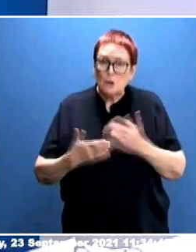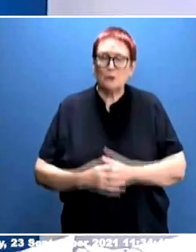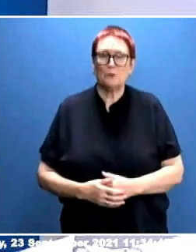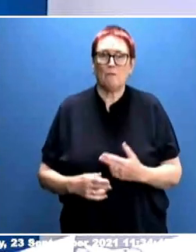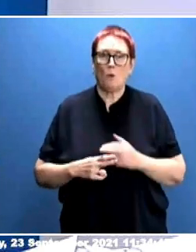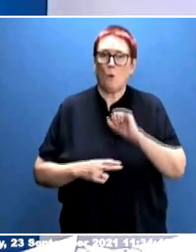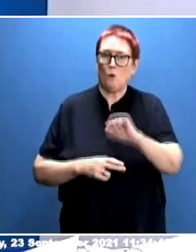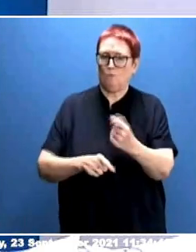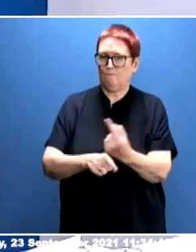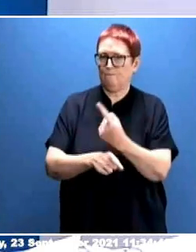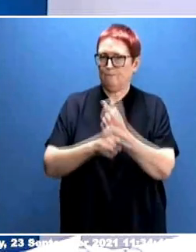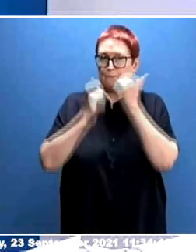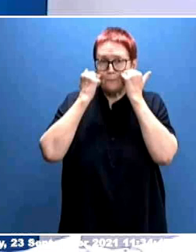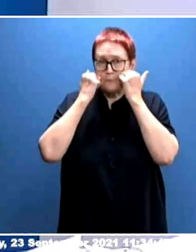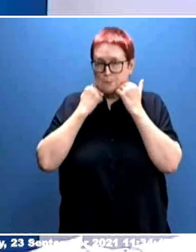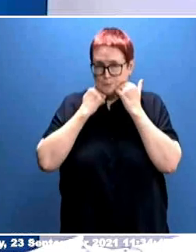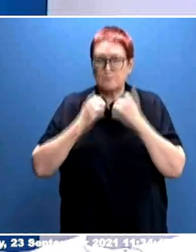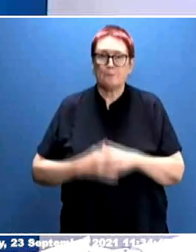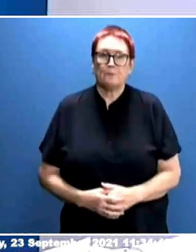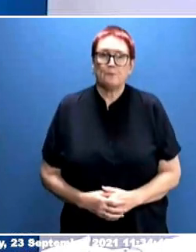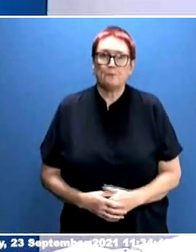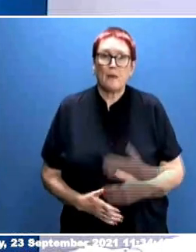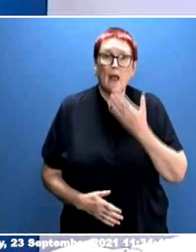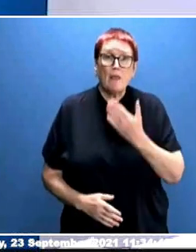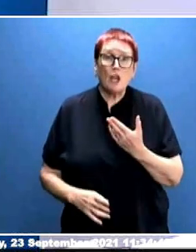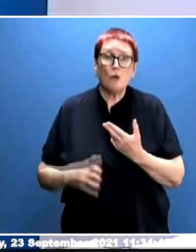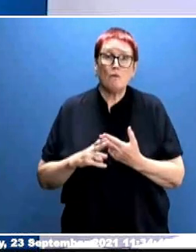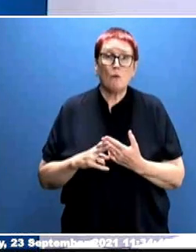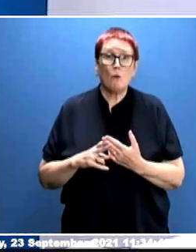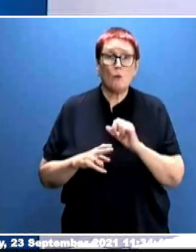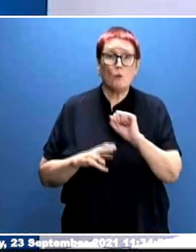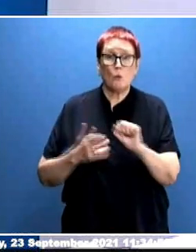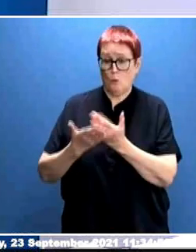for your evidence and thank you also for the report that you have done